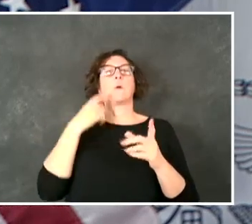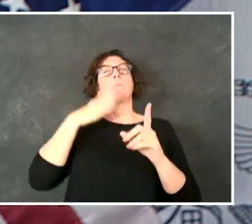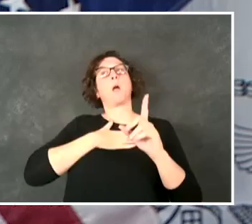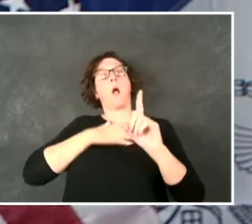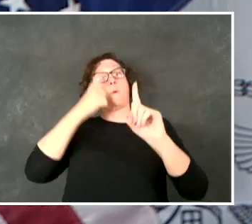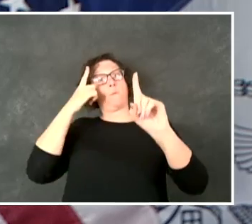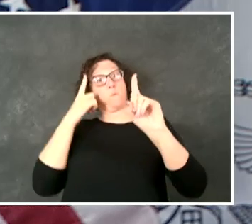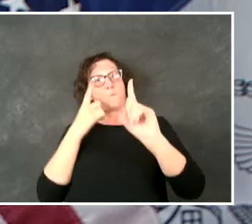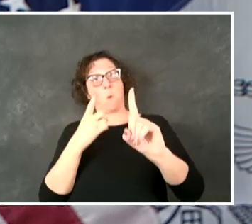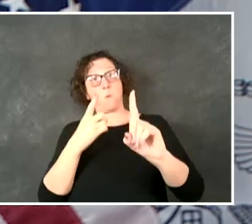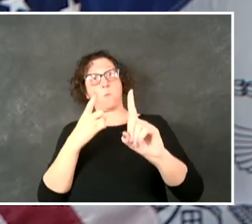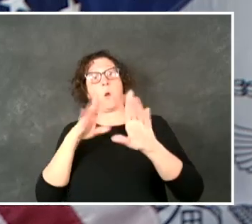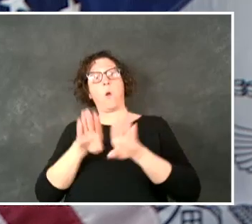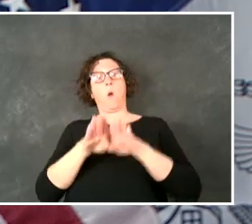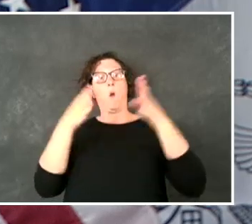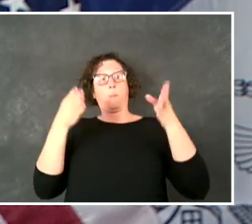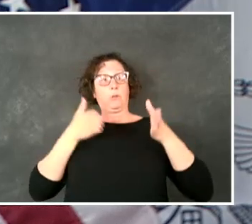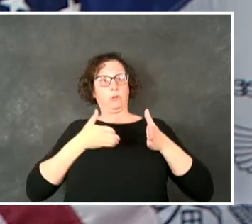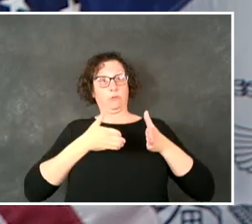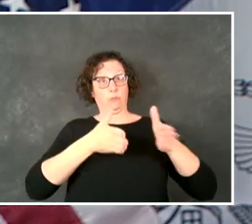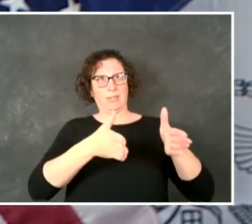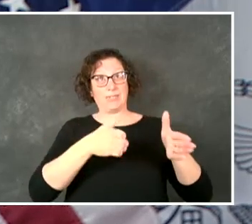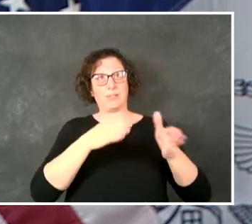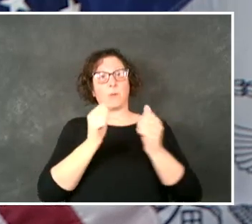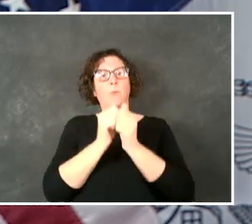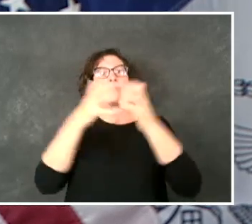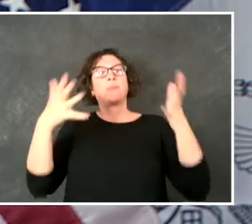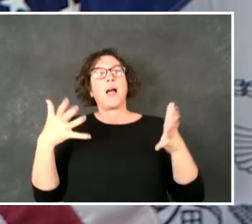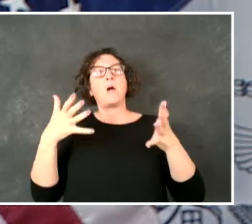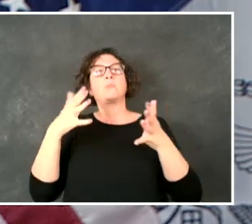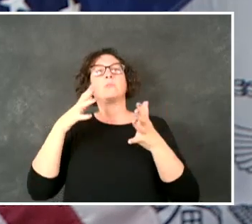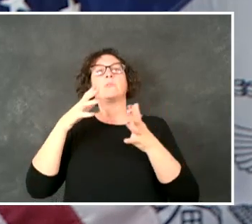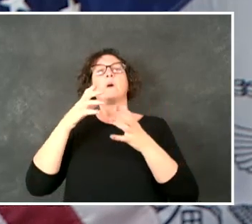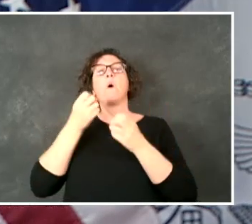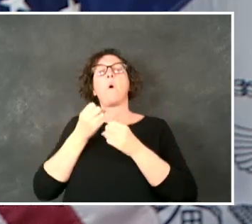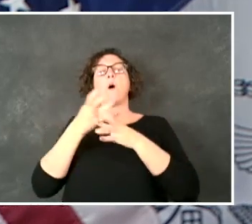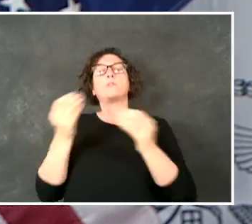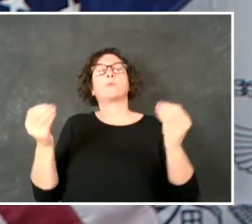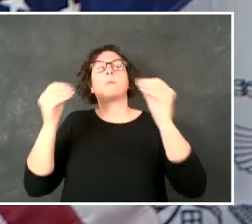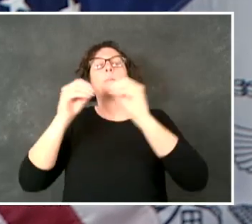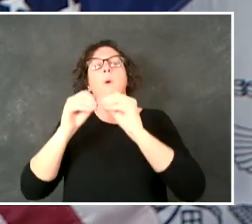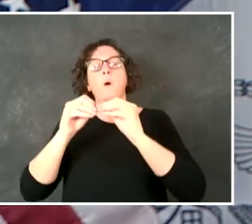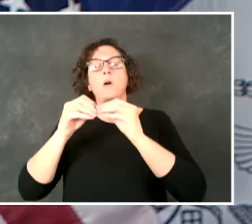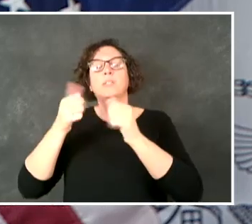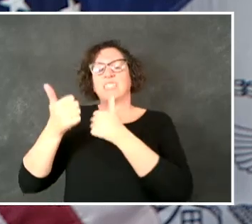DANGER. THE GOLA O FSAEF STERETI KNOD F STRUCE ENJOY IT AND EXPERIENCE THE VIRTUE OF IT AND THE SOCIAL DISTANCING